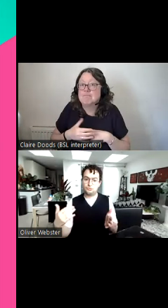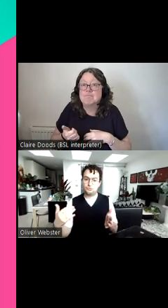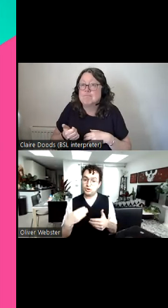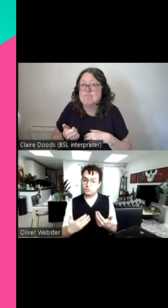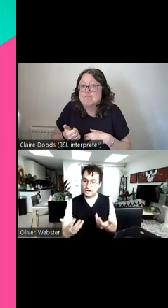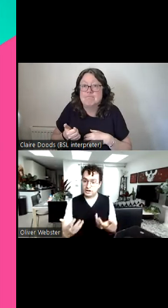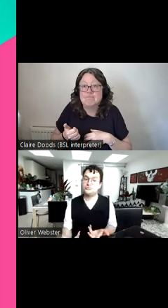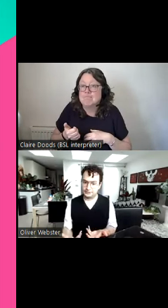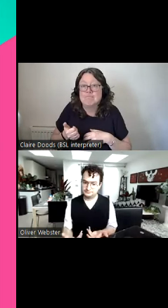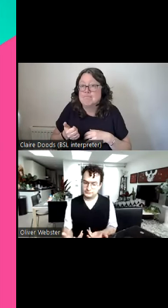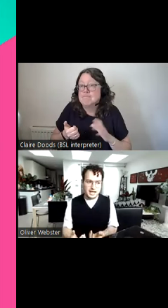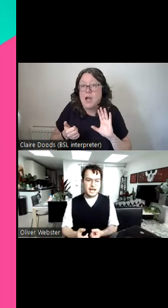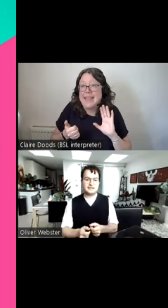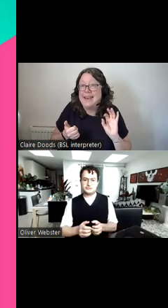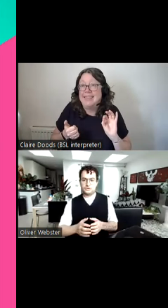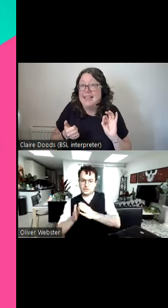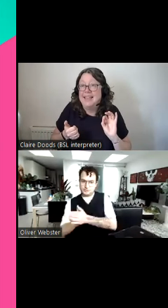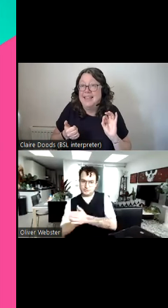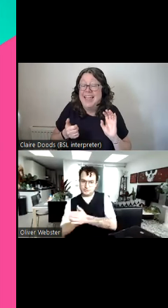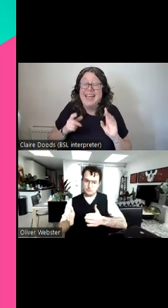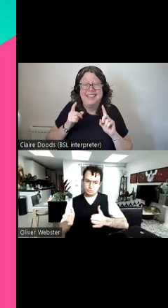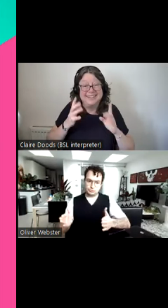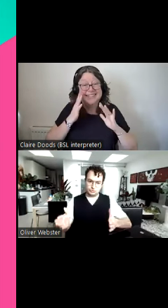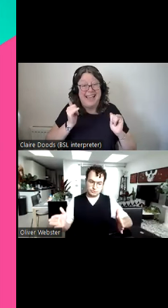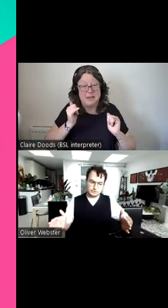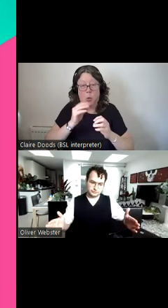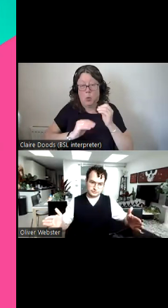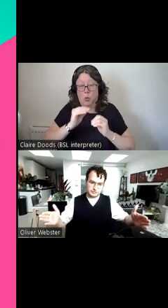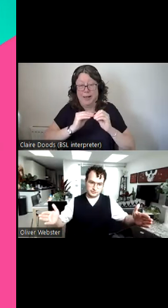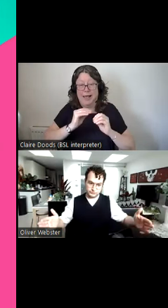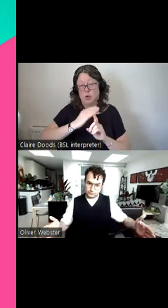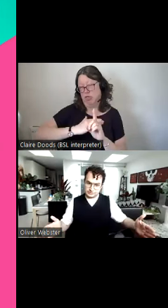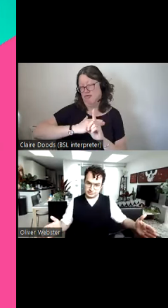what you are hearing. They do that across all the different frequencies